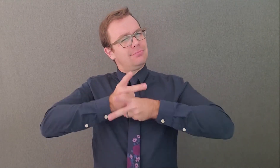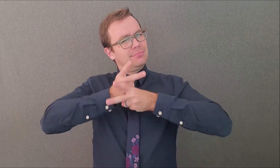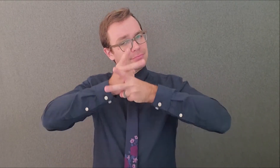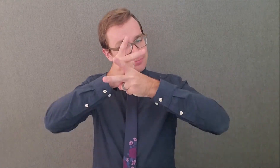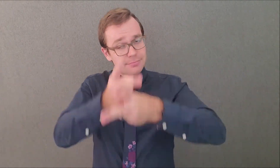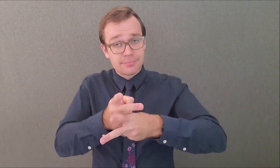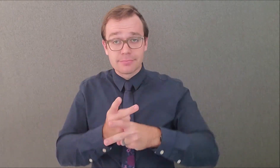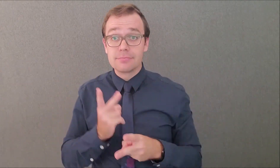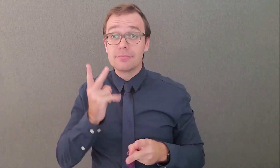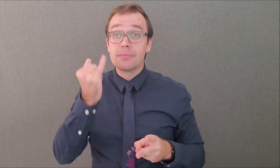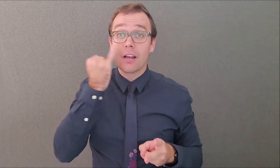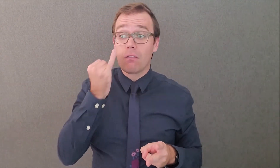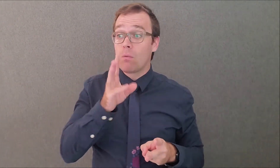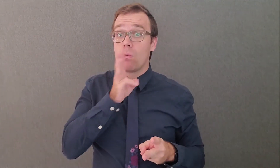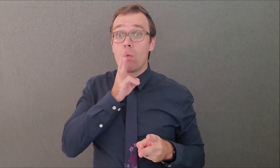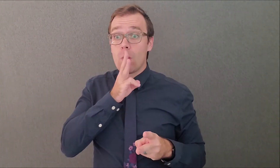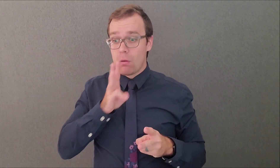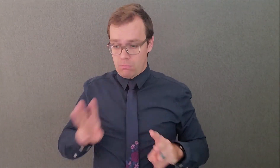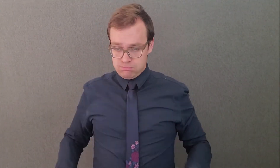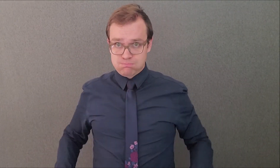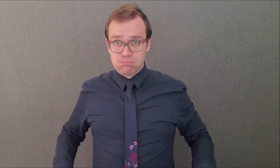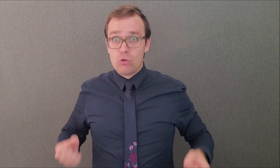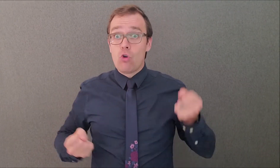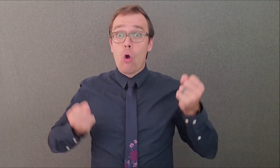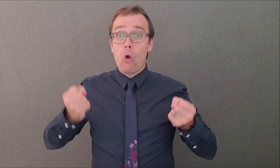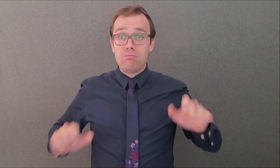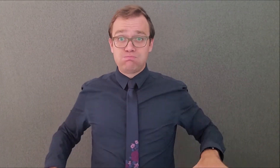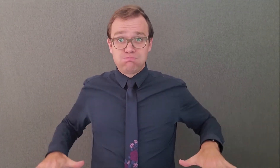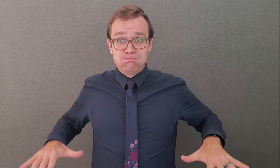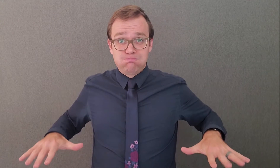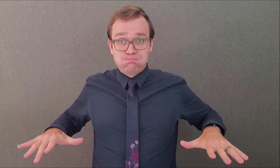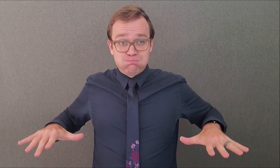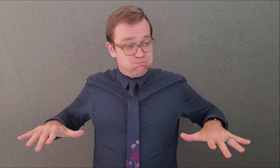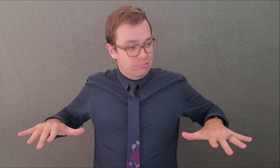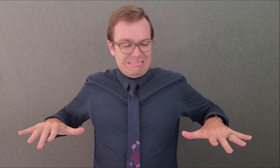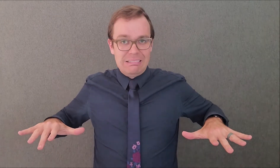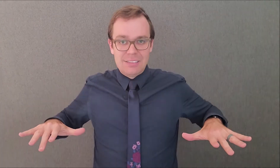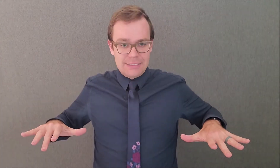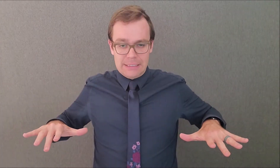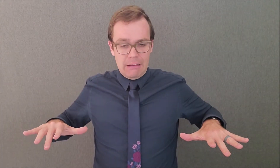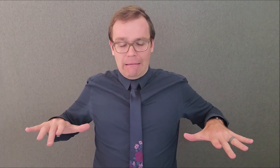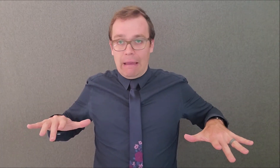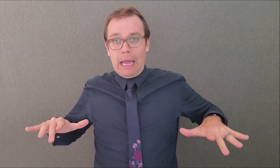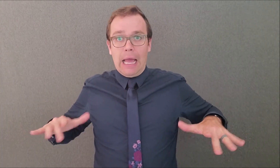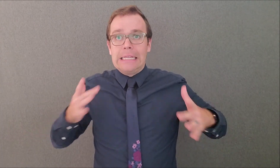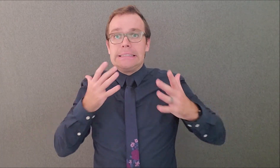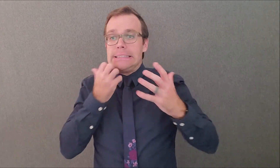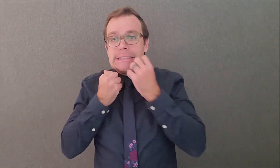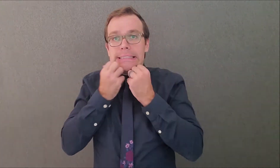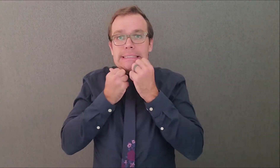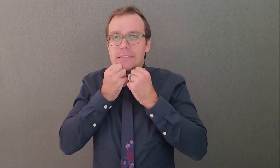If floodwaters rise around your car, abandon the car and move to higher ground